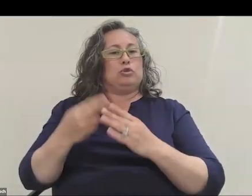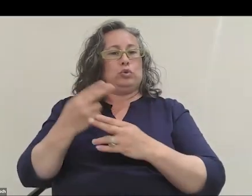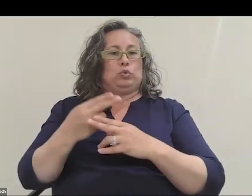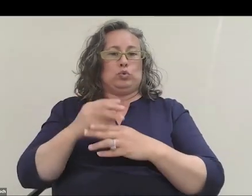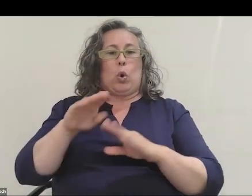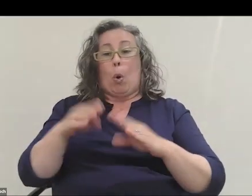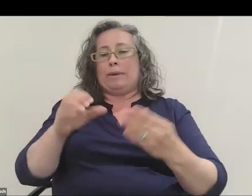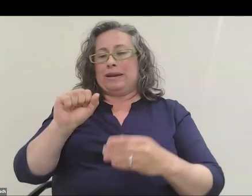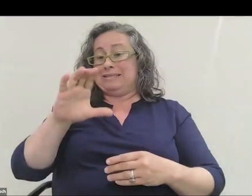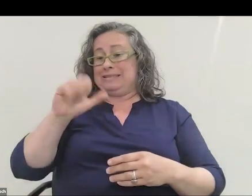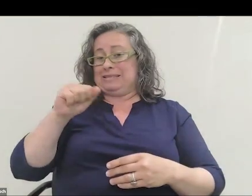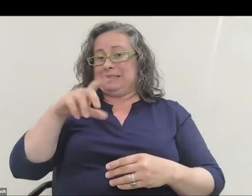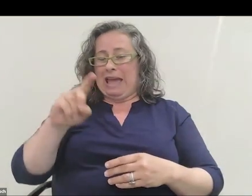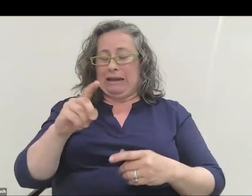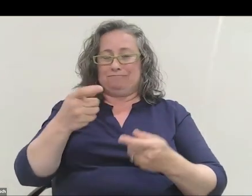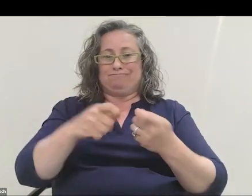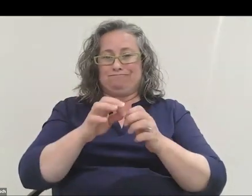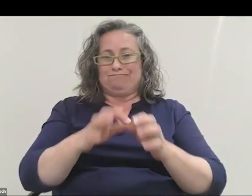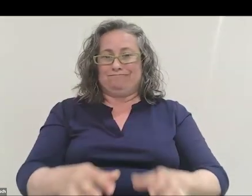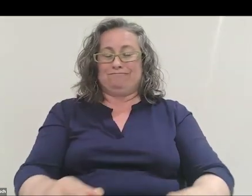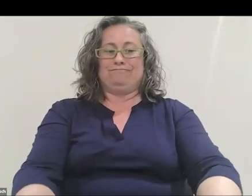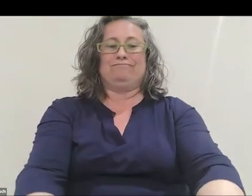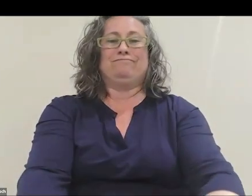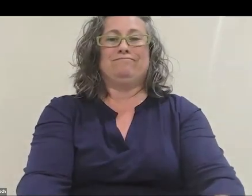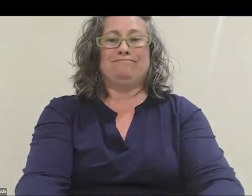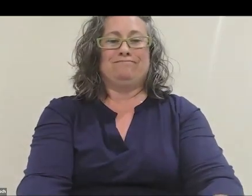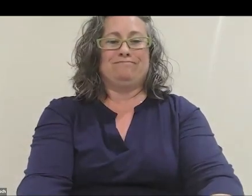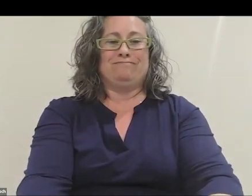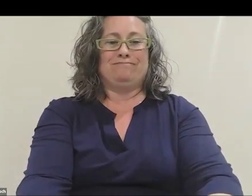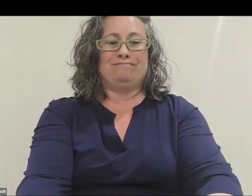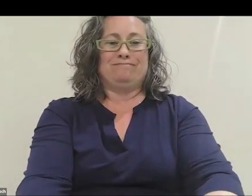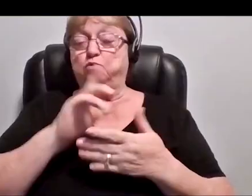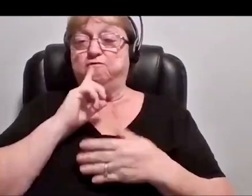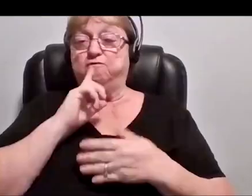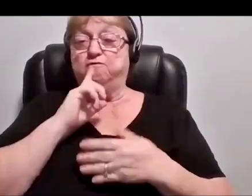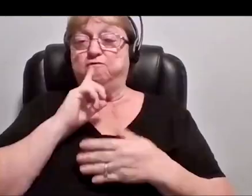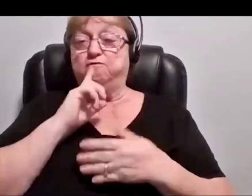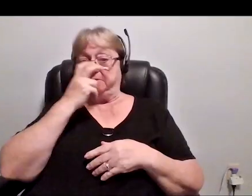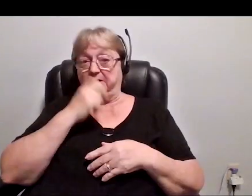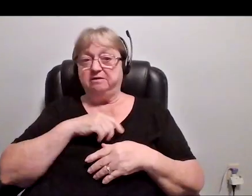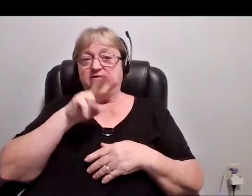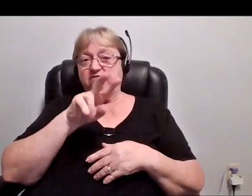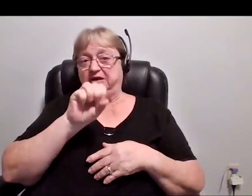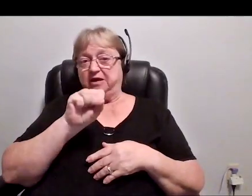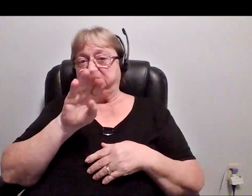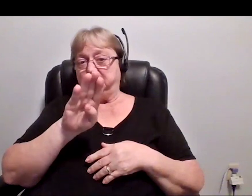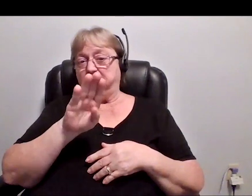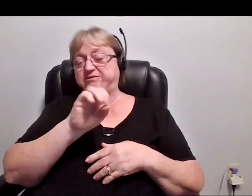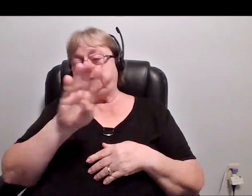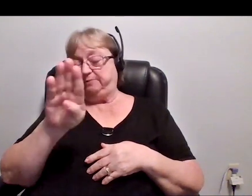The Virginia School for the Deaf and Blind, or VSDB, was in our mentorship program. They were mentored by Jacob Ayers,